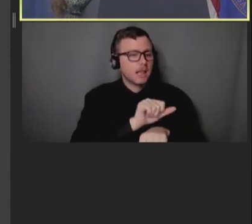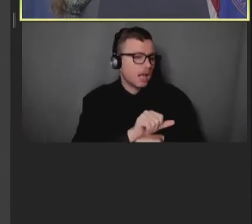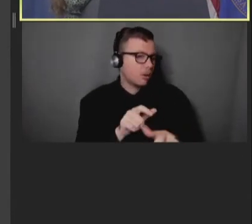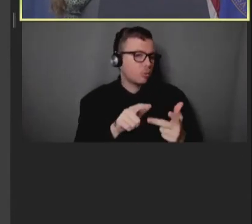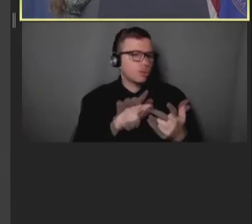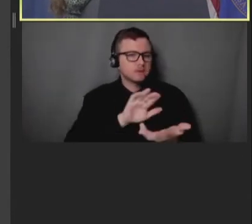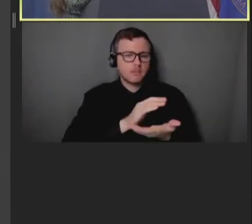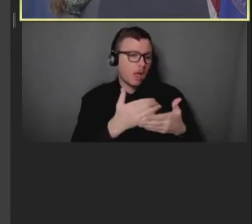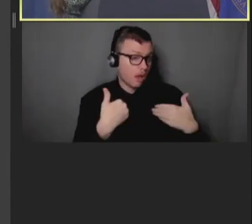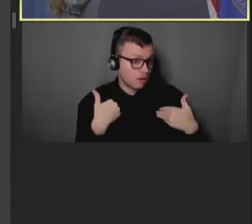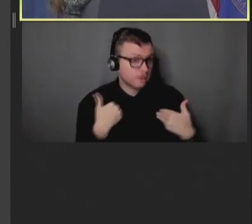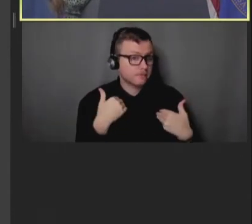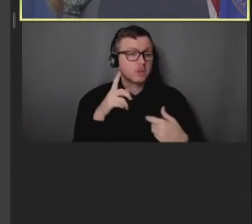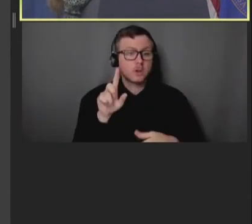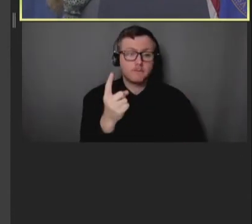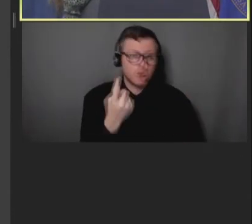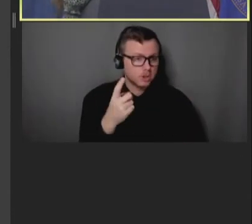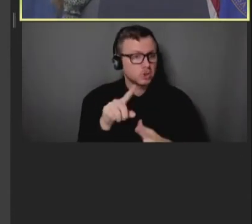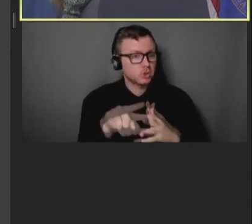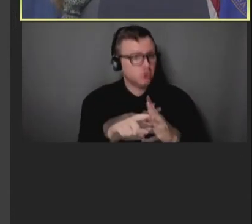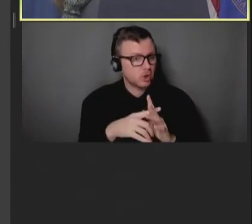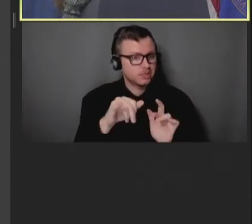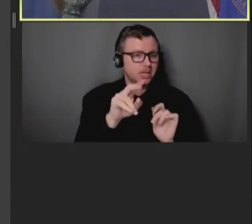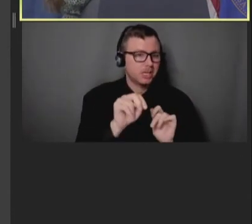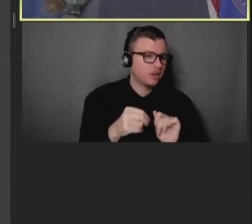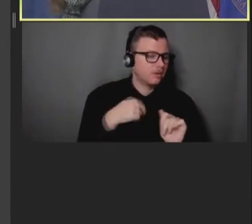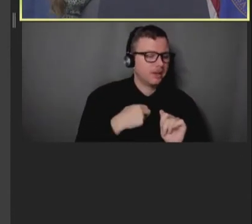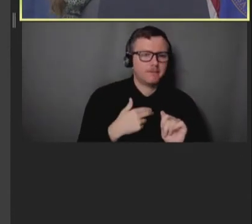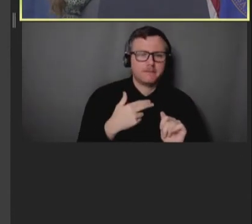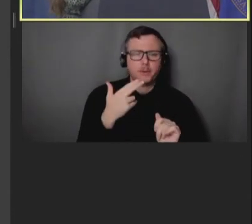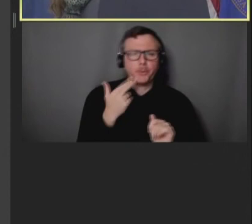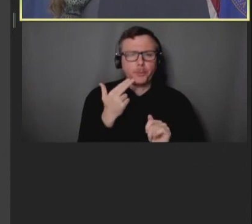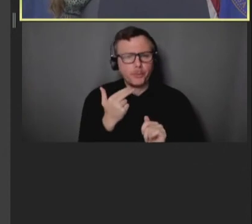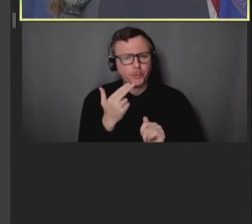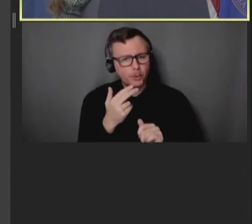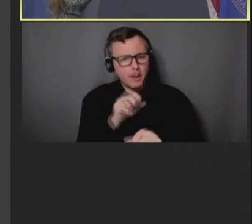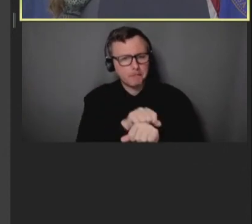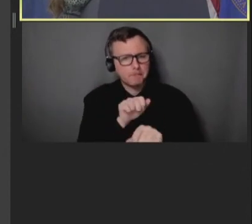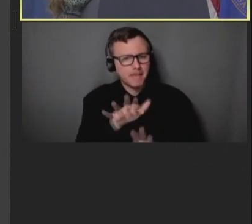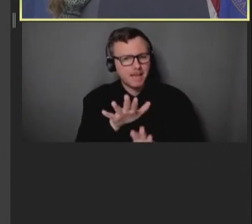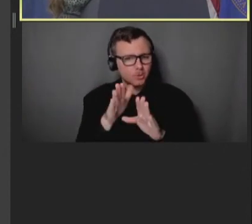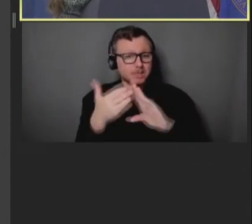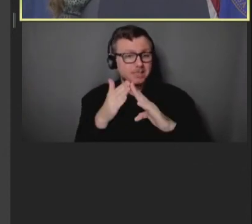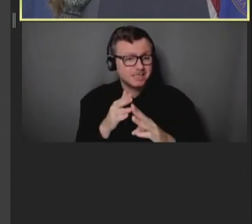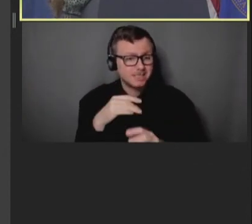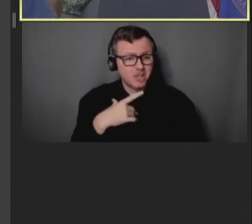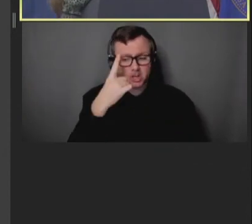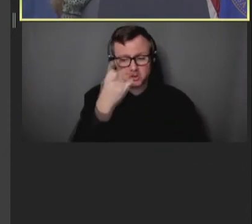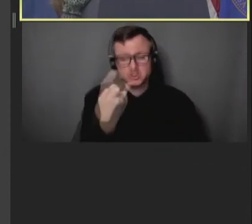First, we started in January in a little mountain town. The elderly population was being vaccinated